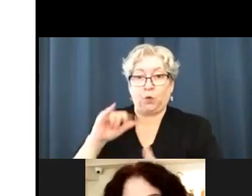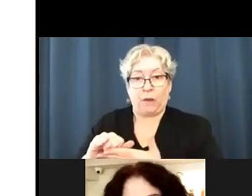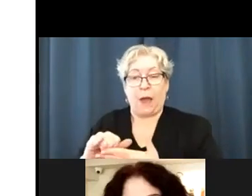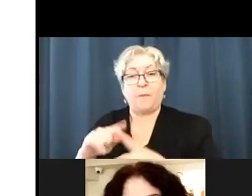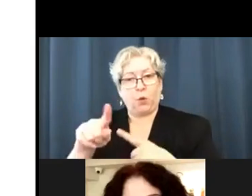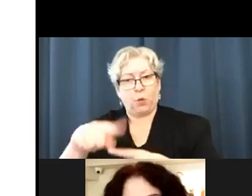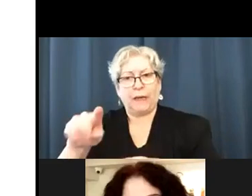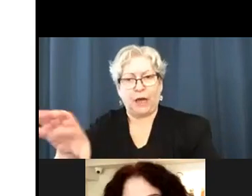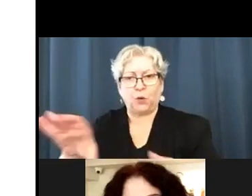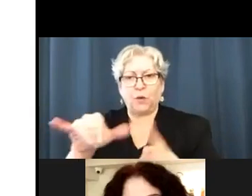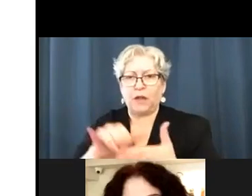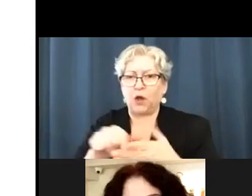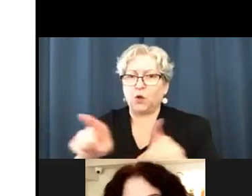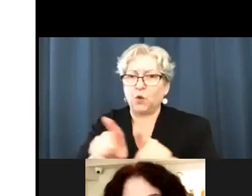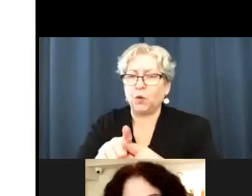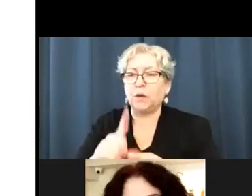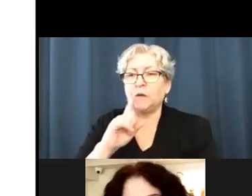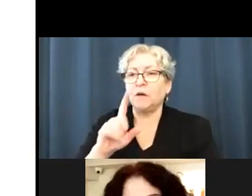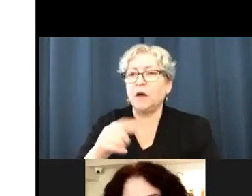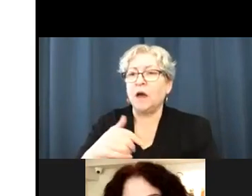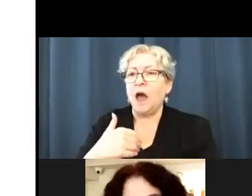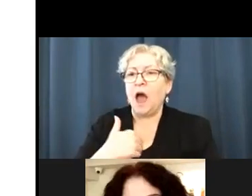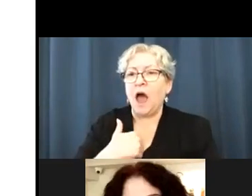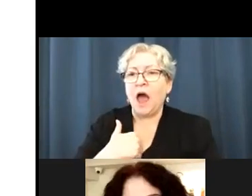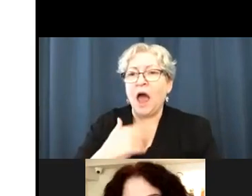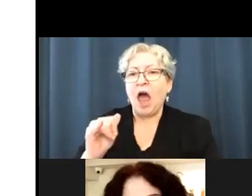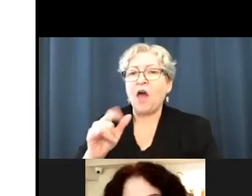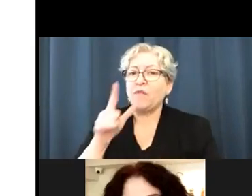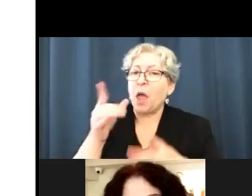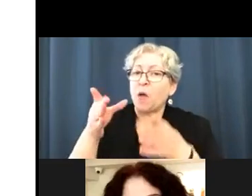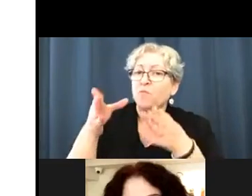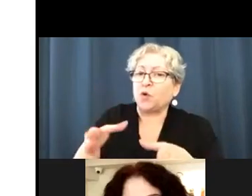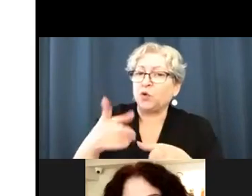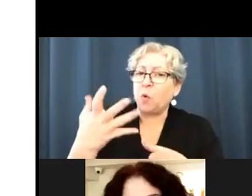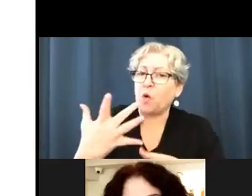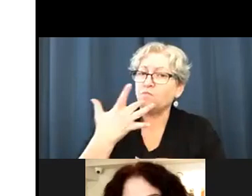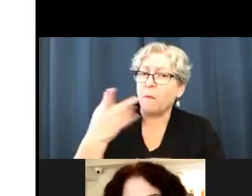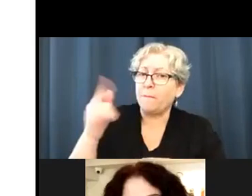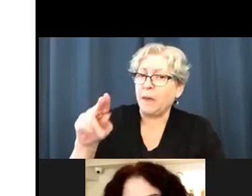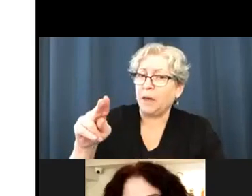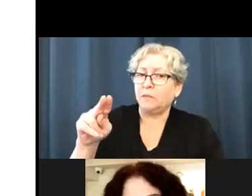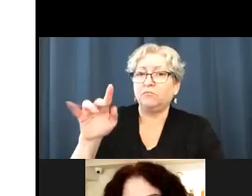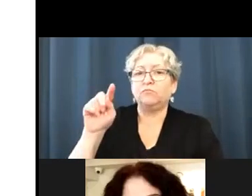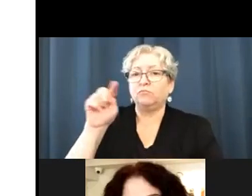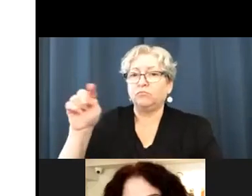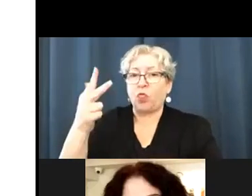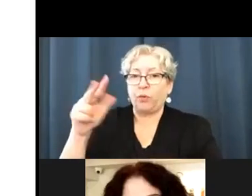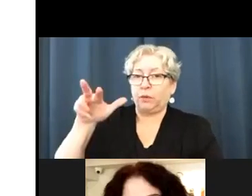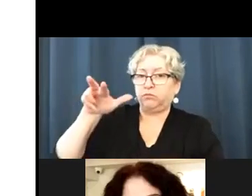To pin the interpreter, hover over the video of the participant you want to pin and click. You will see three dots over the person